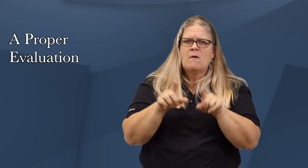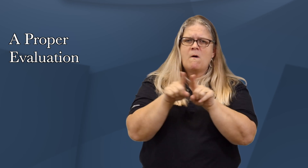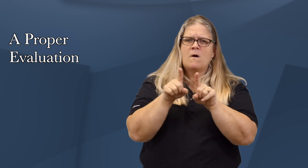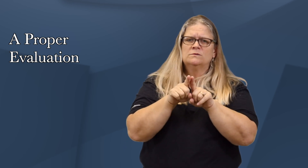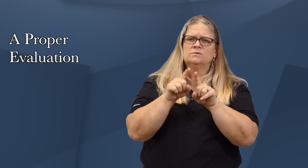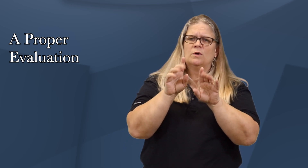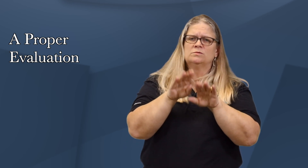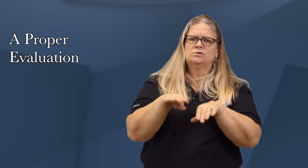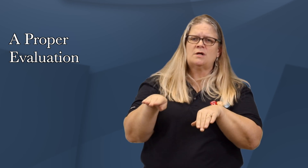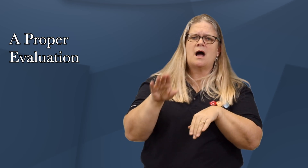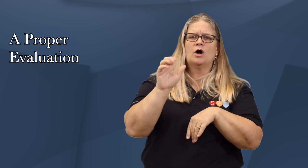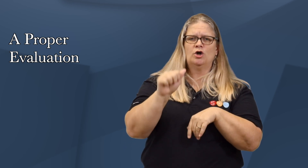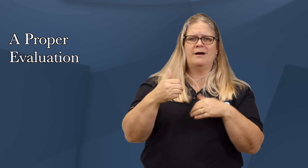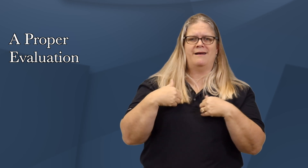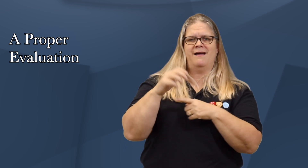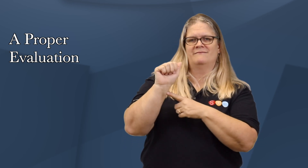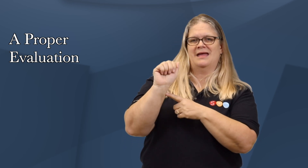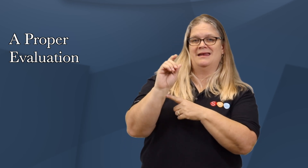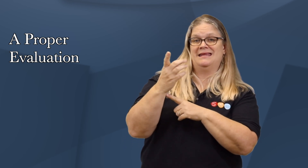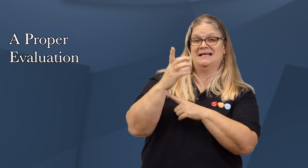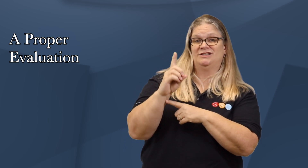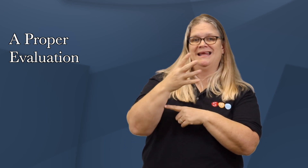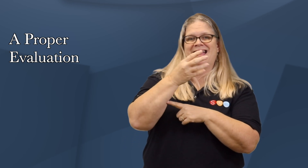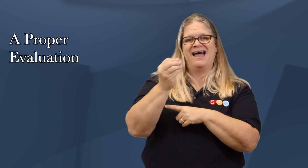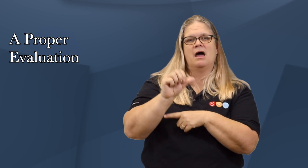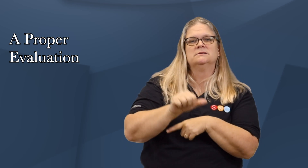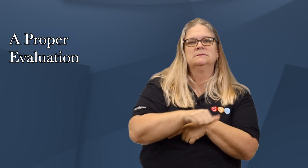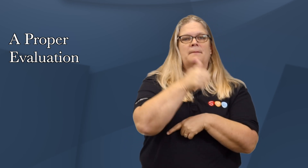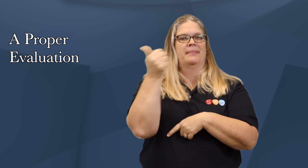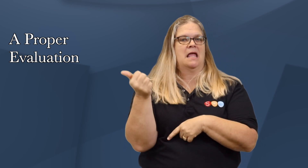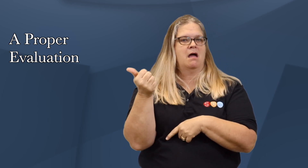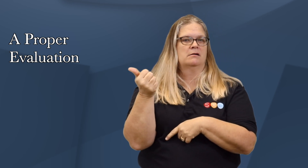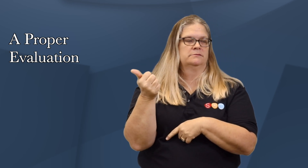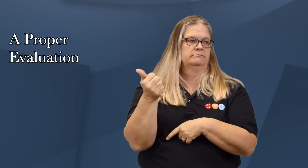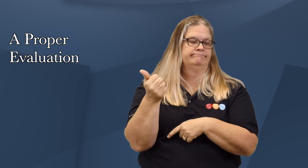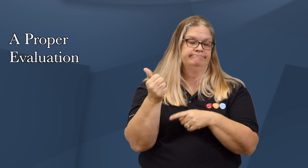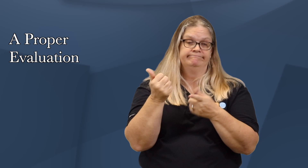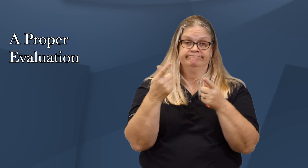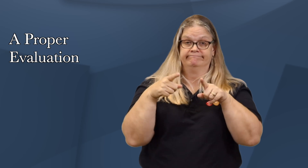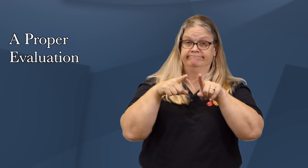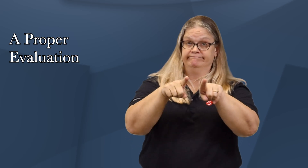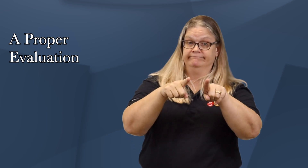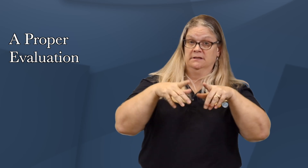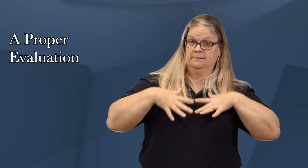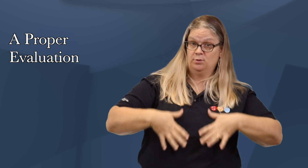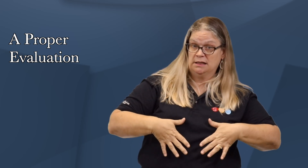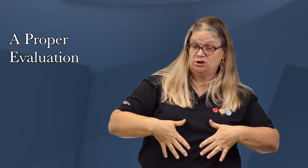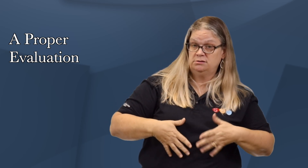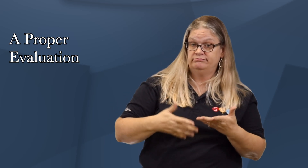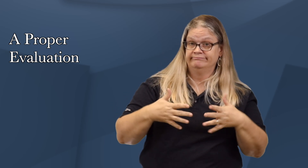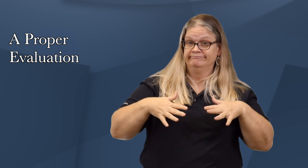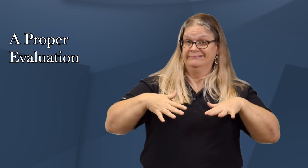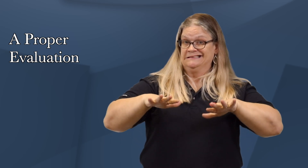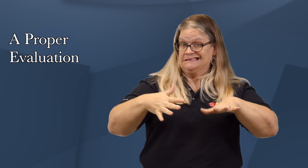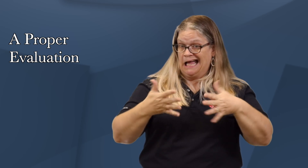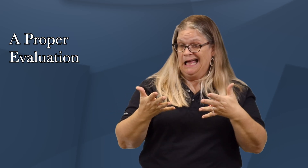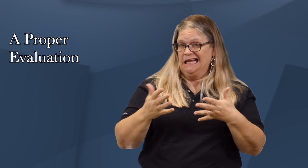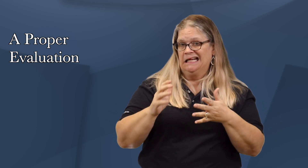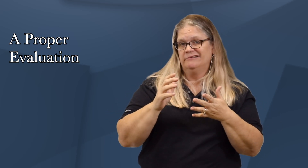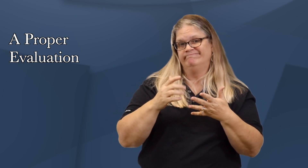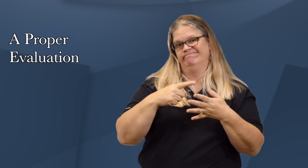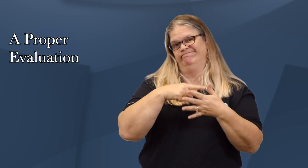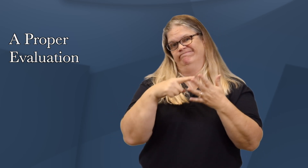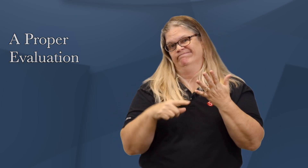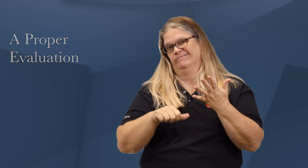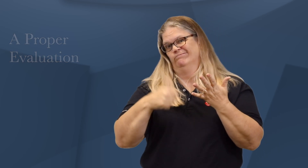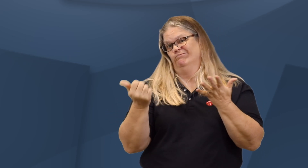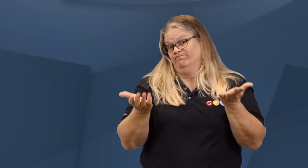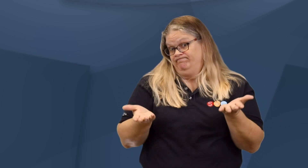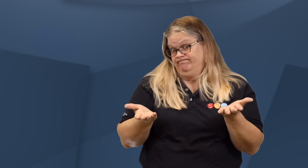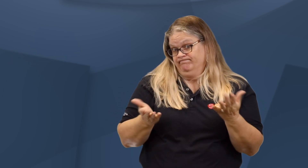Also, the child could have ADHD and something else, including depression, anxiety, or others.